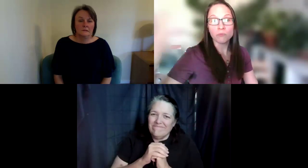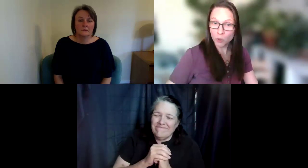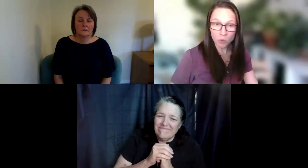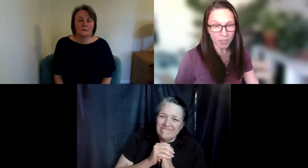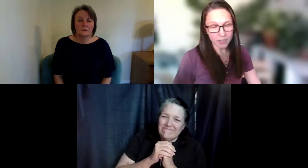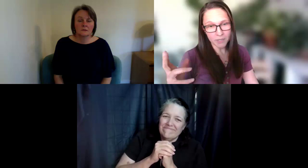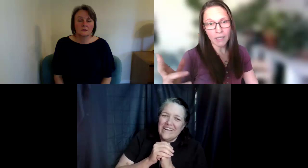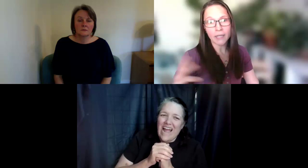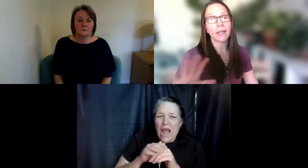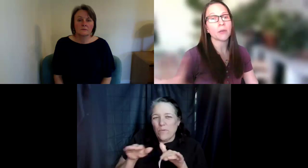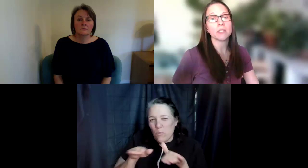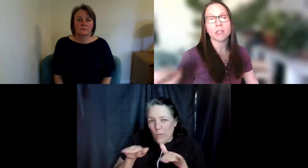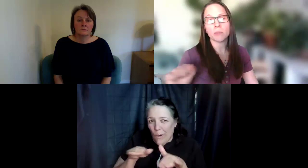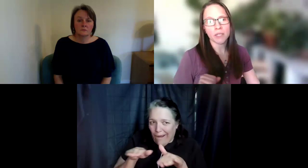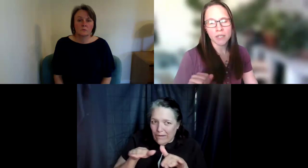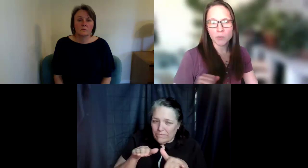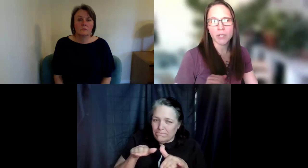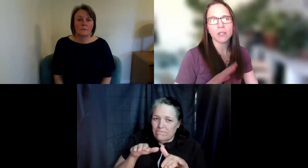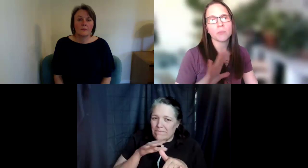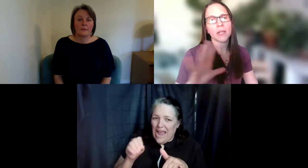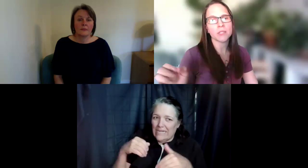for short walks outside and I would need to come back and take a break but I